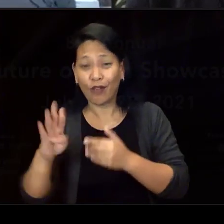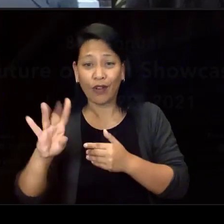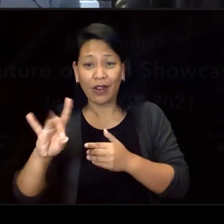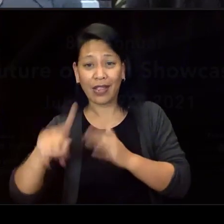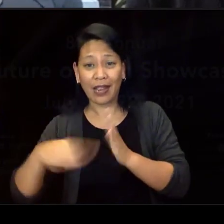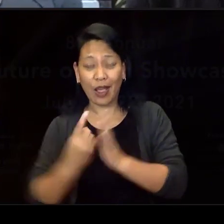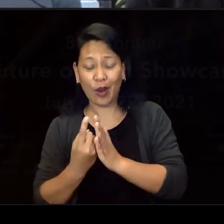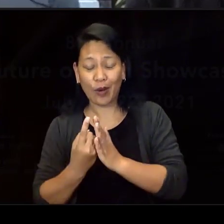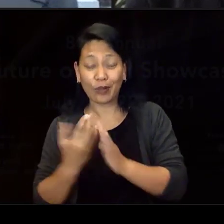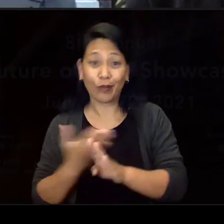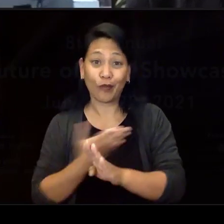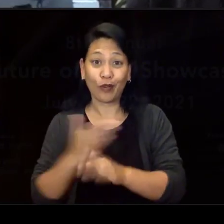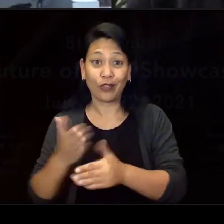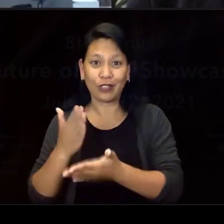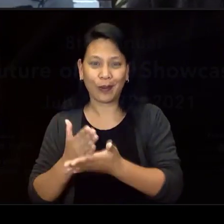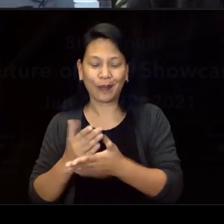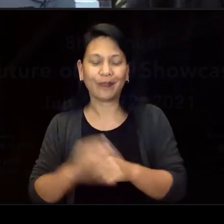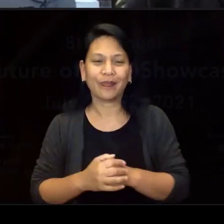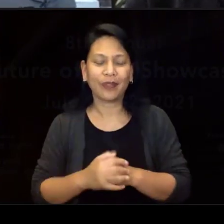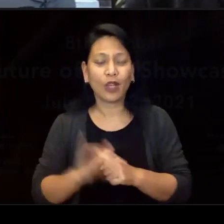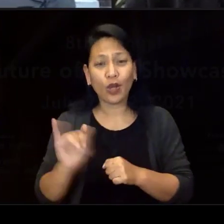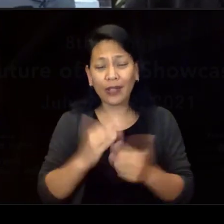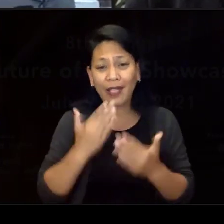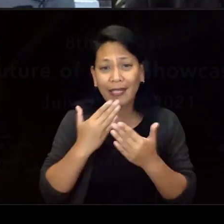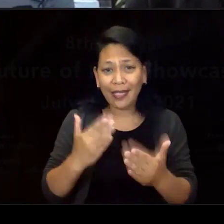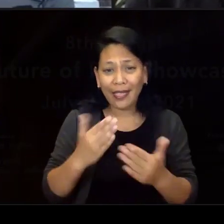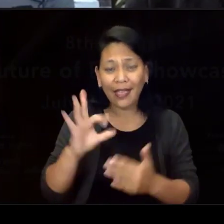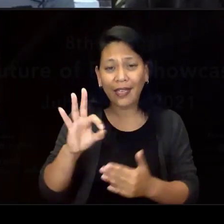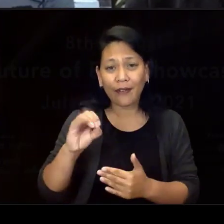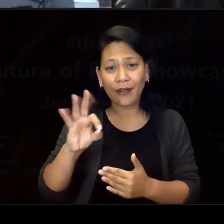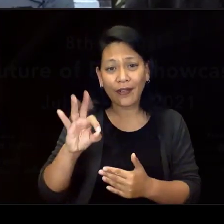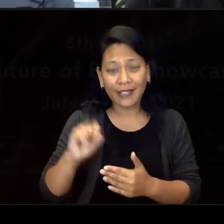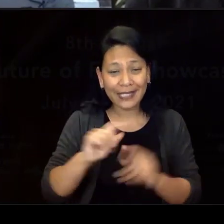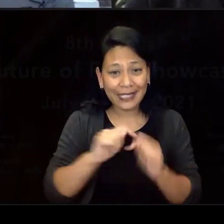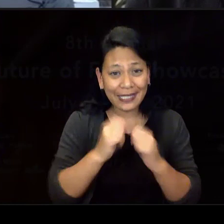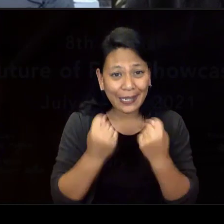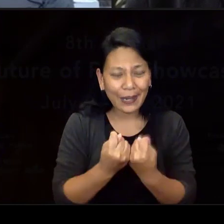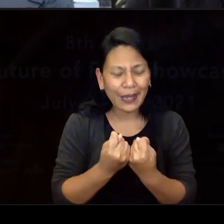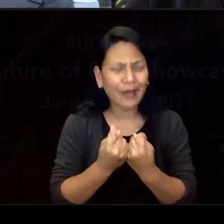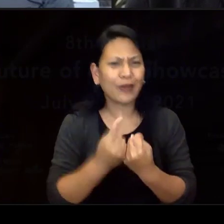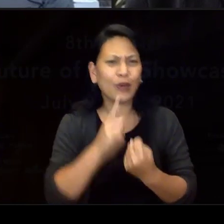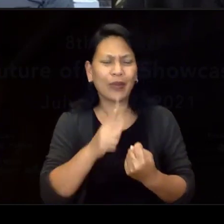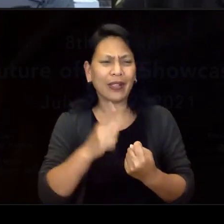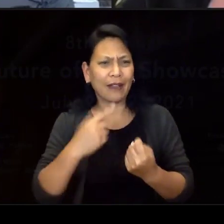And I also want to thank, of course, the FOFS team, all behind the scenes for making this possible.